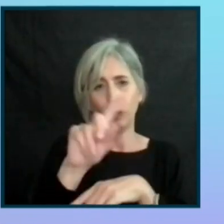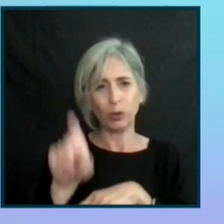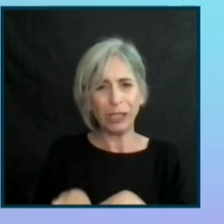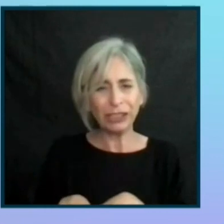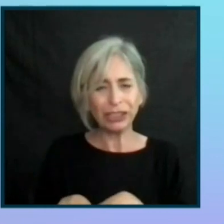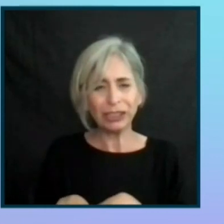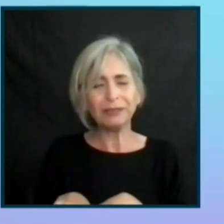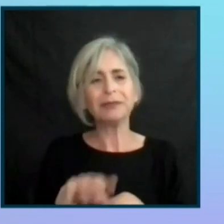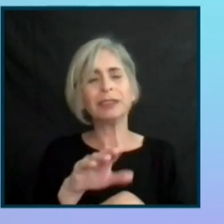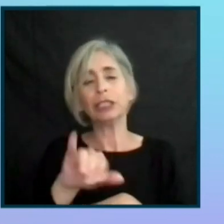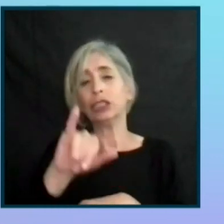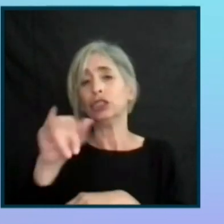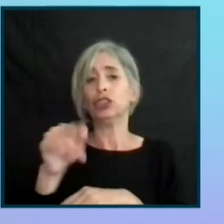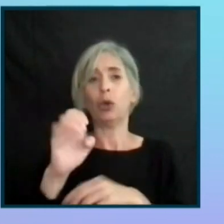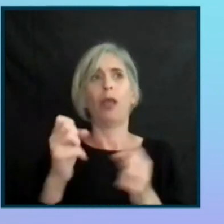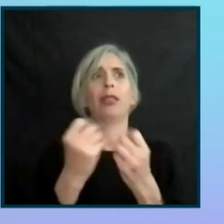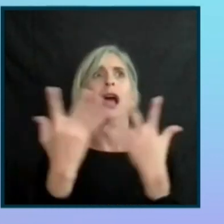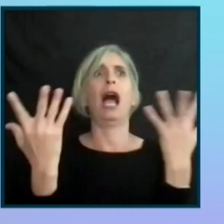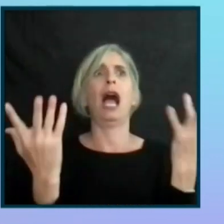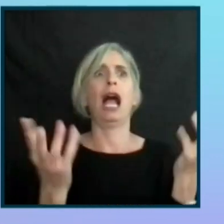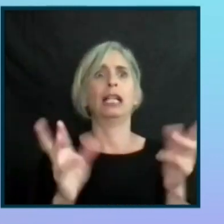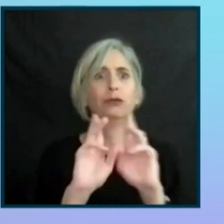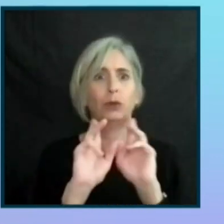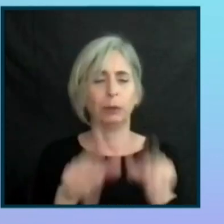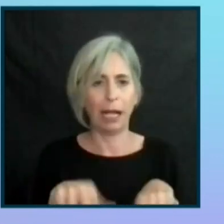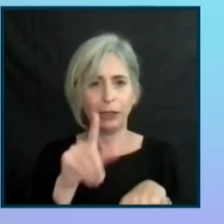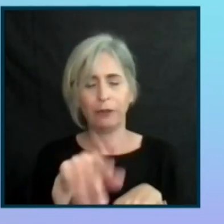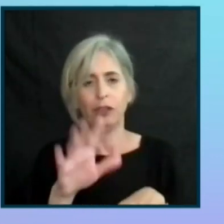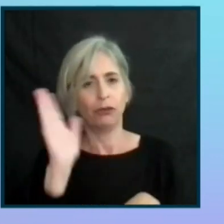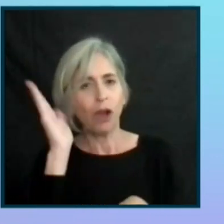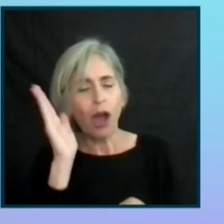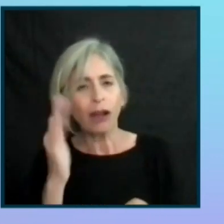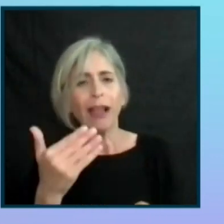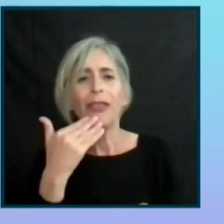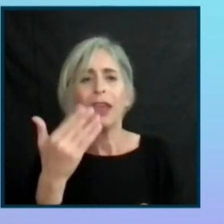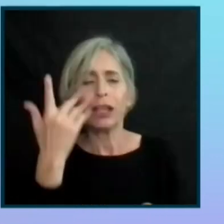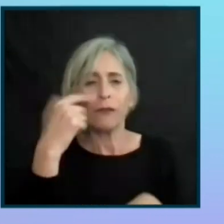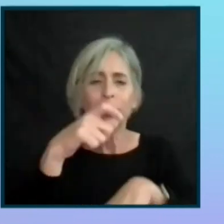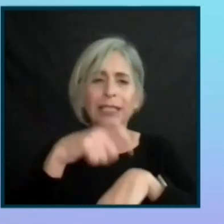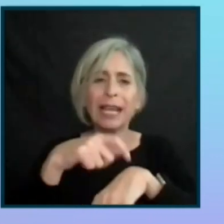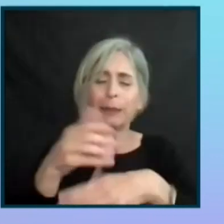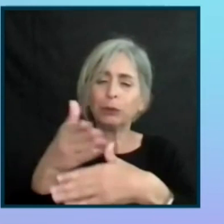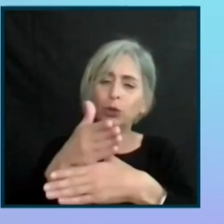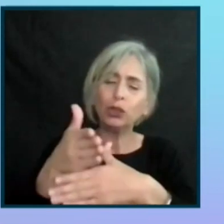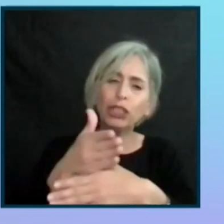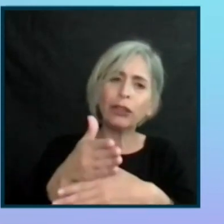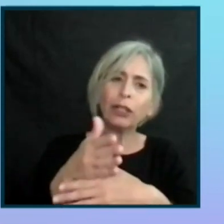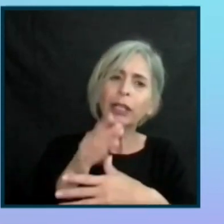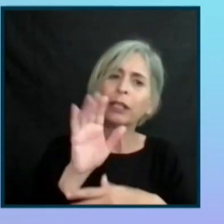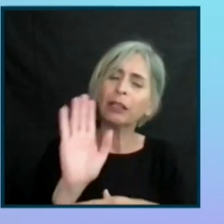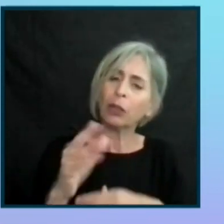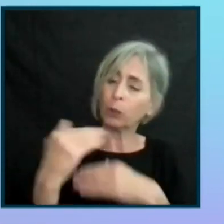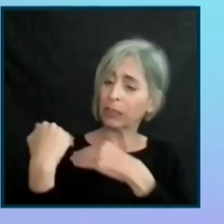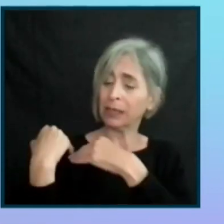but a lot of response to your talk. So thanks for taking that time and sharing not only the response from the reports,